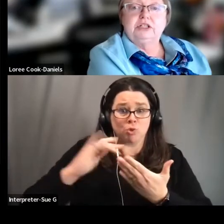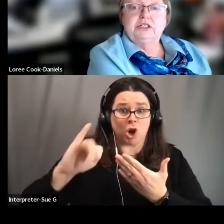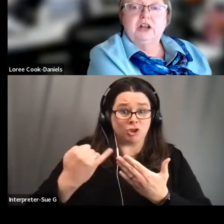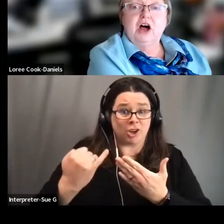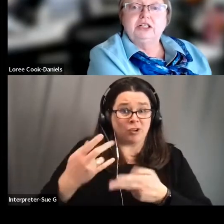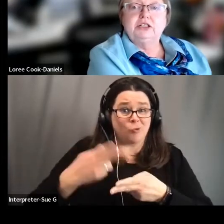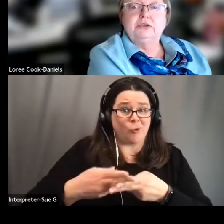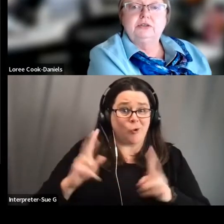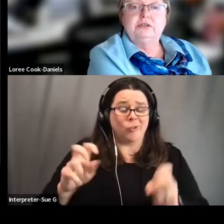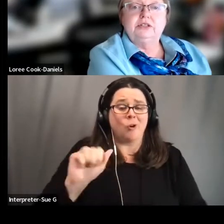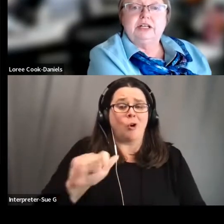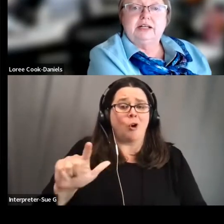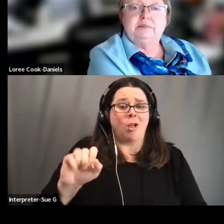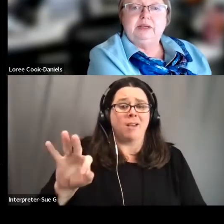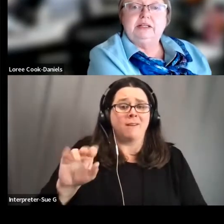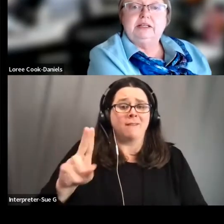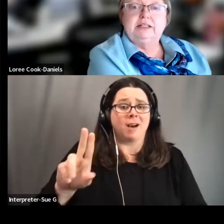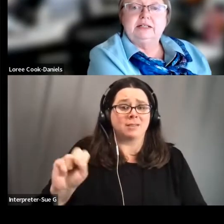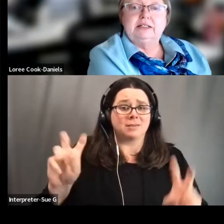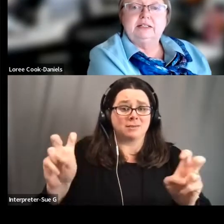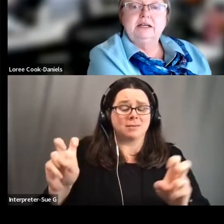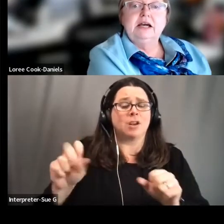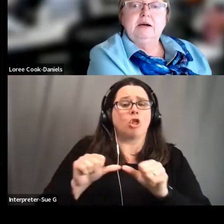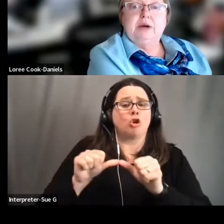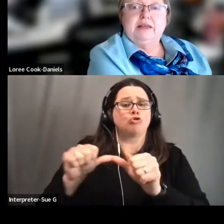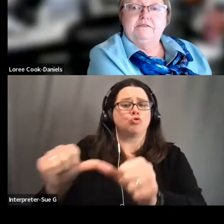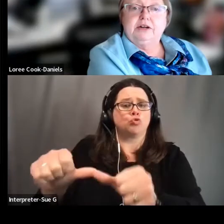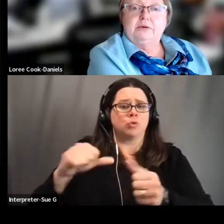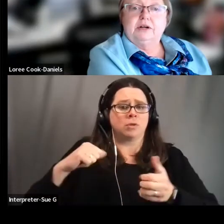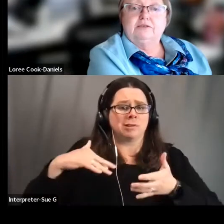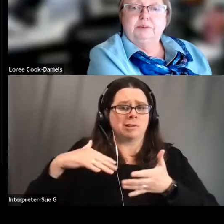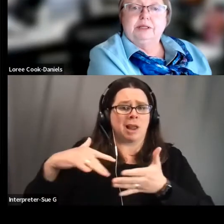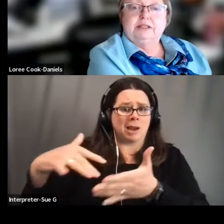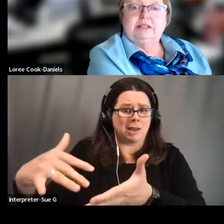which is a longitudinal study being conducted by the federal government